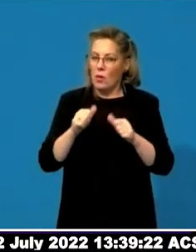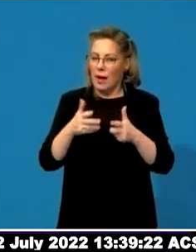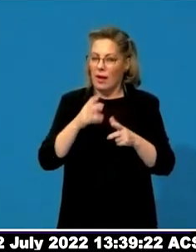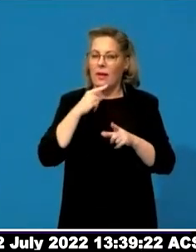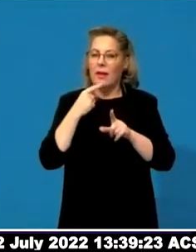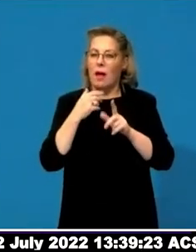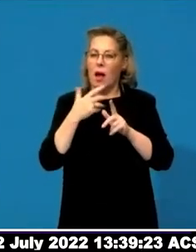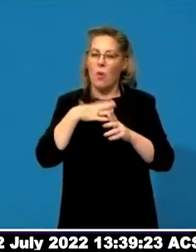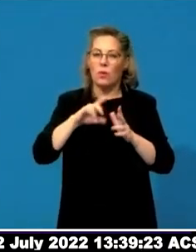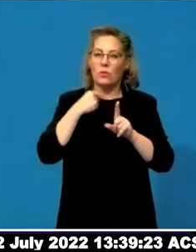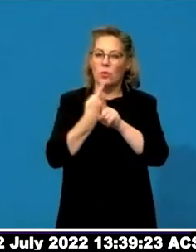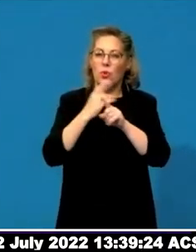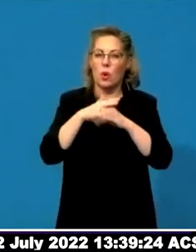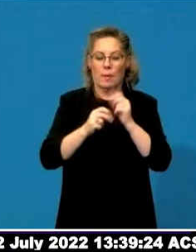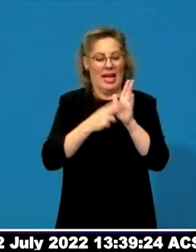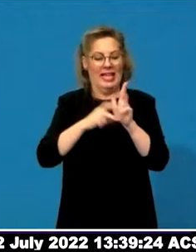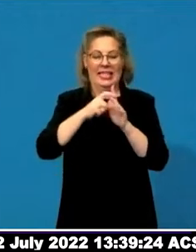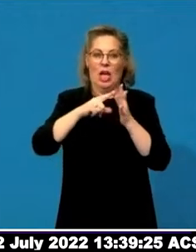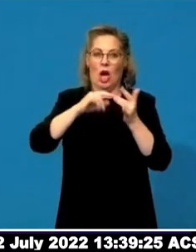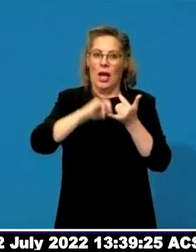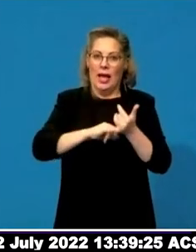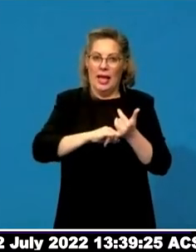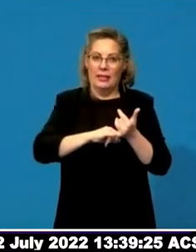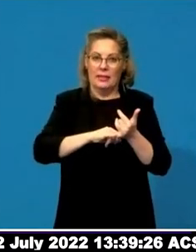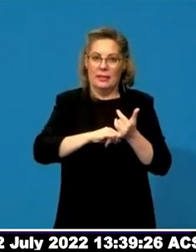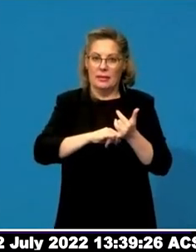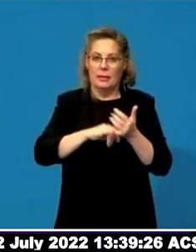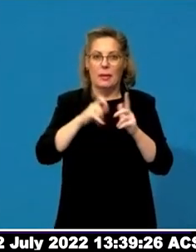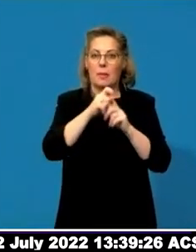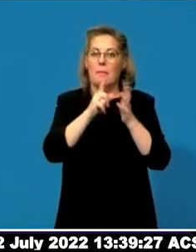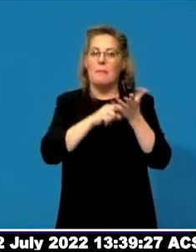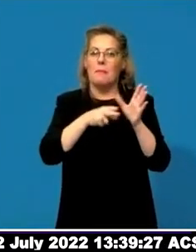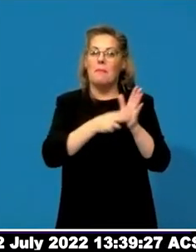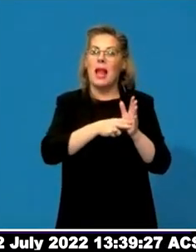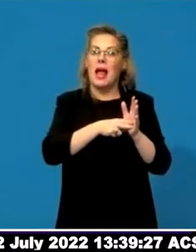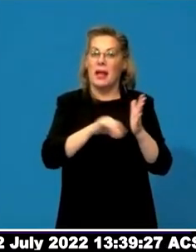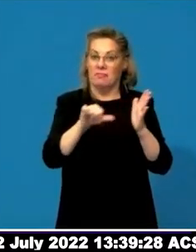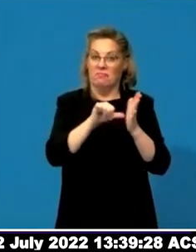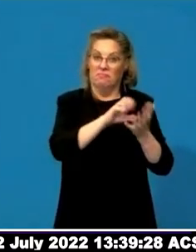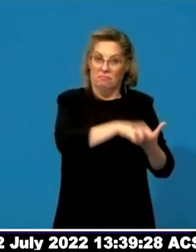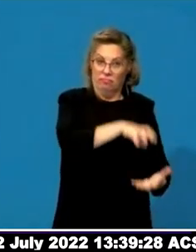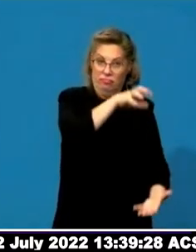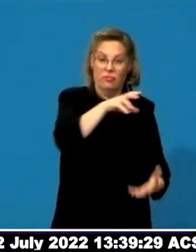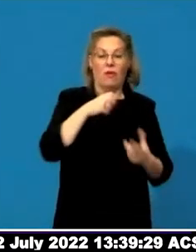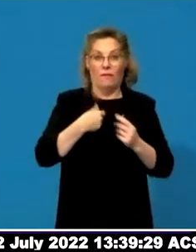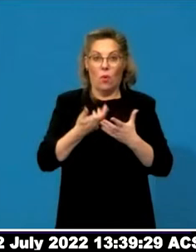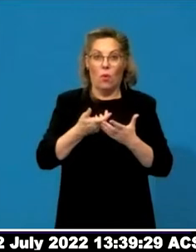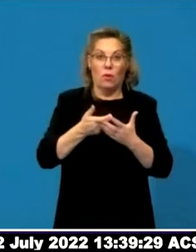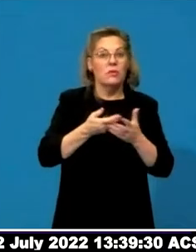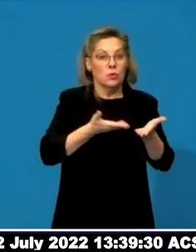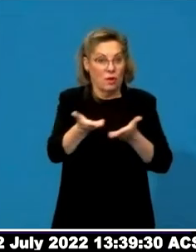Now, in your statement you indicate that NPYWC worked with 119 participants,